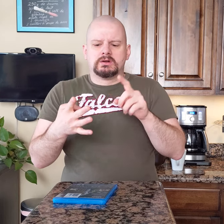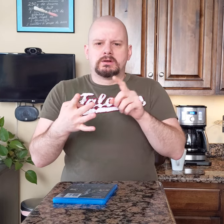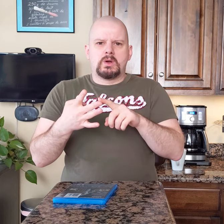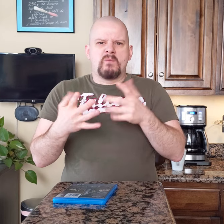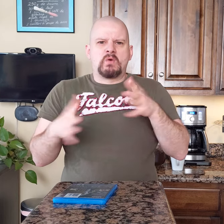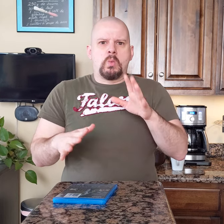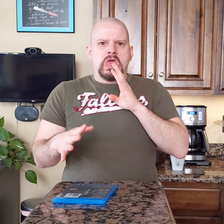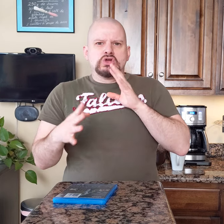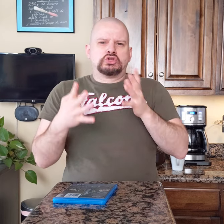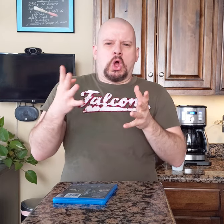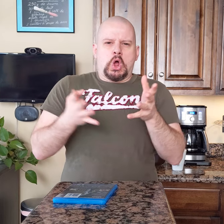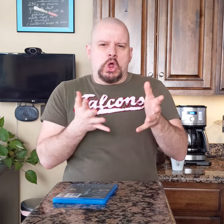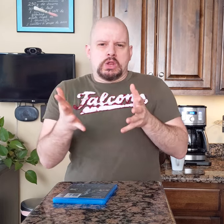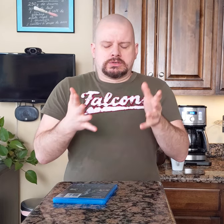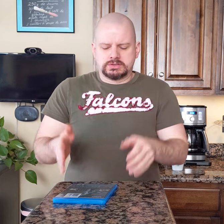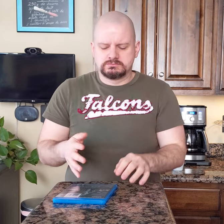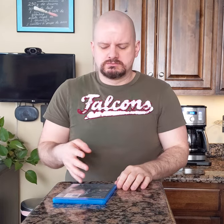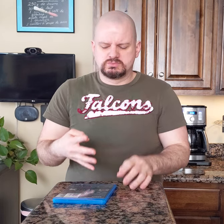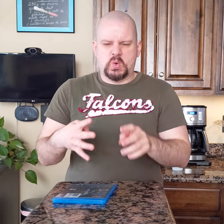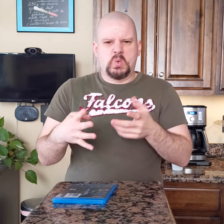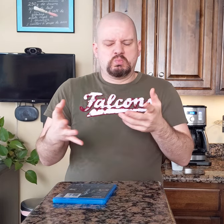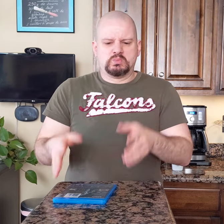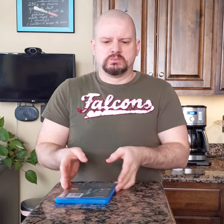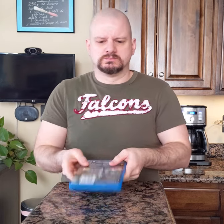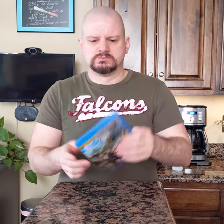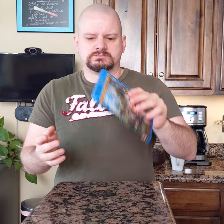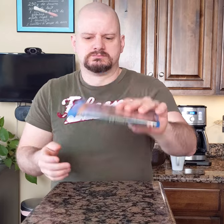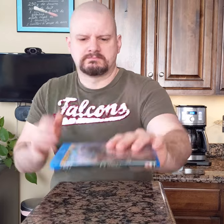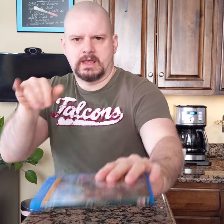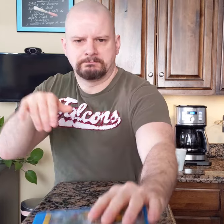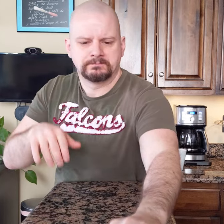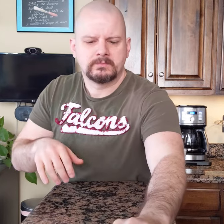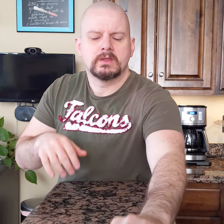and the way she talks. So, that's it.